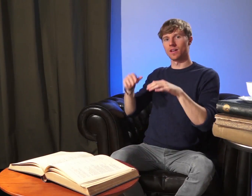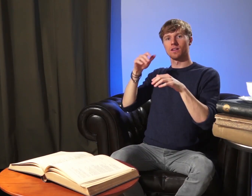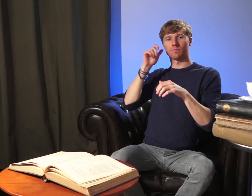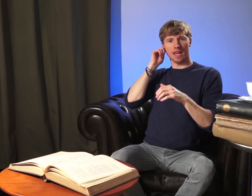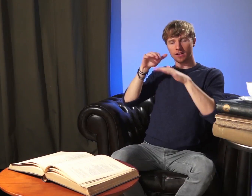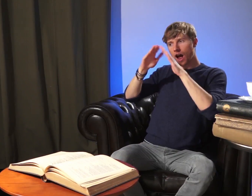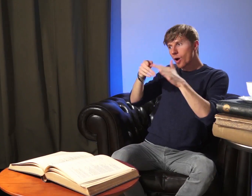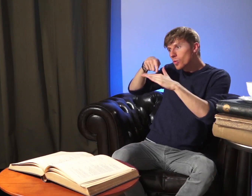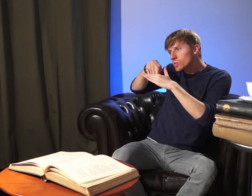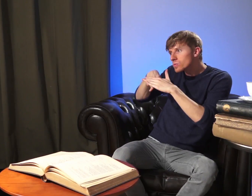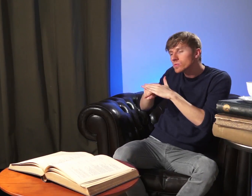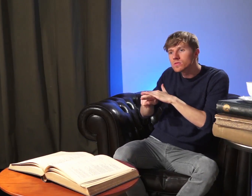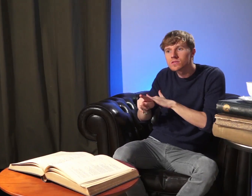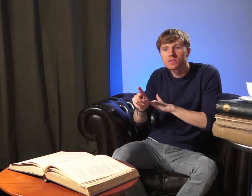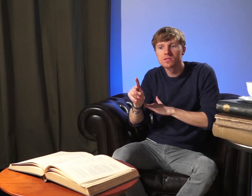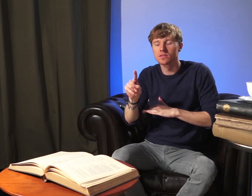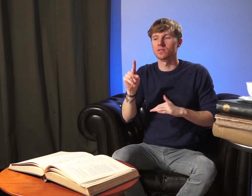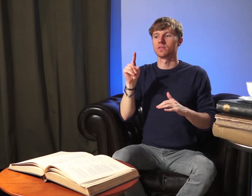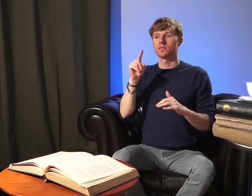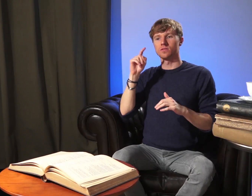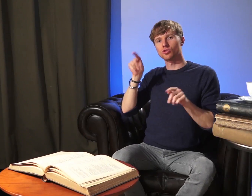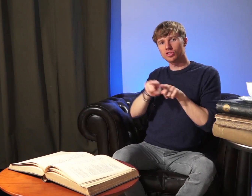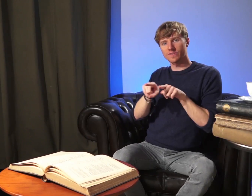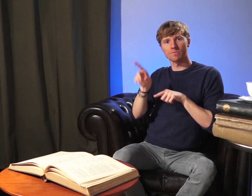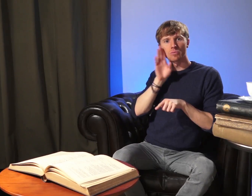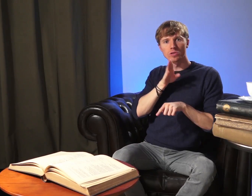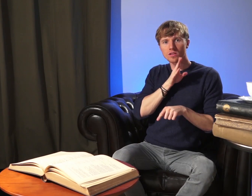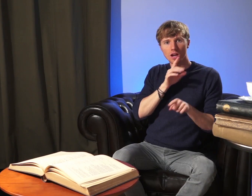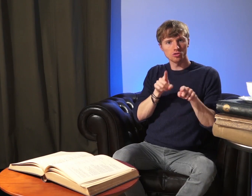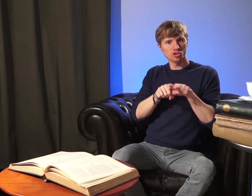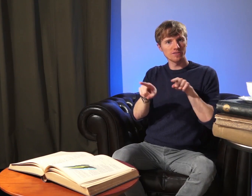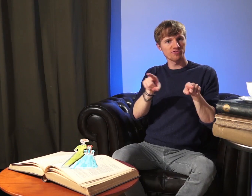The girl entered the house.